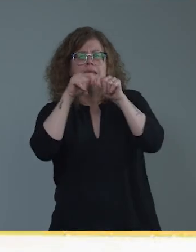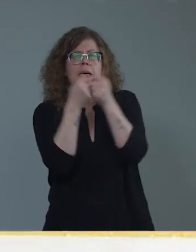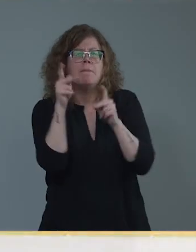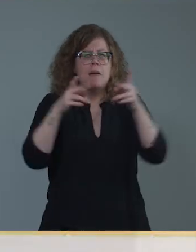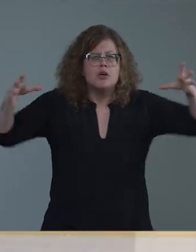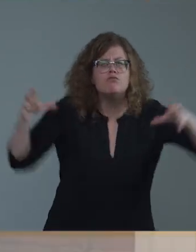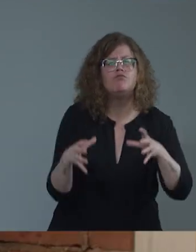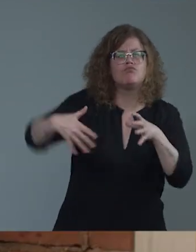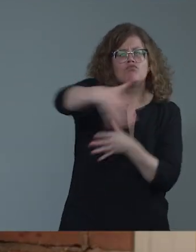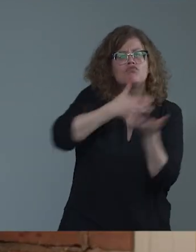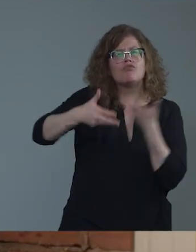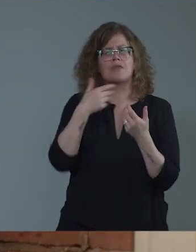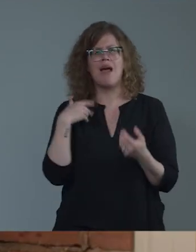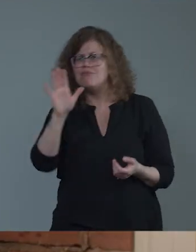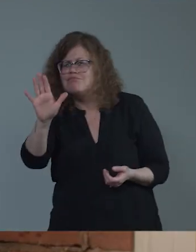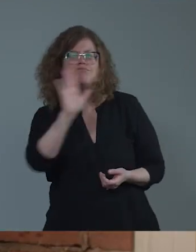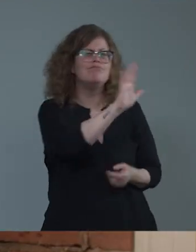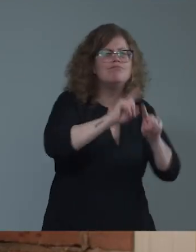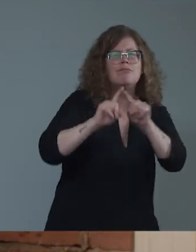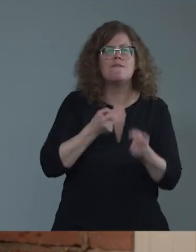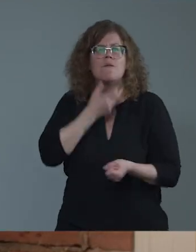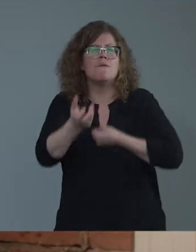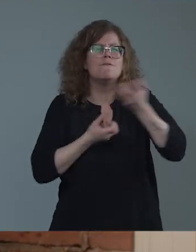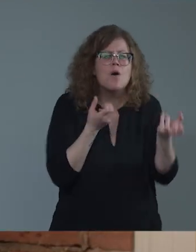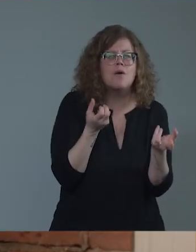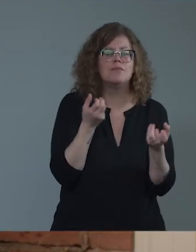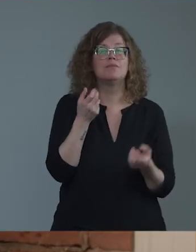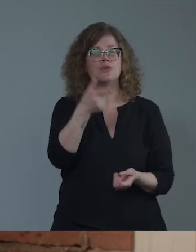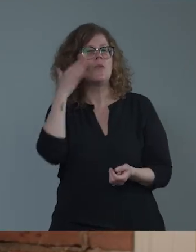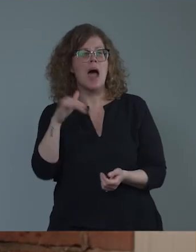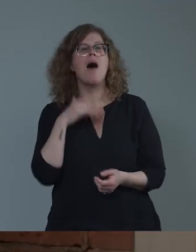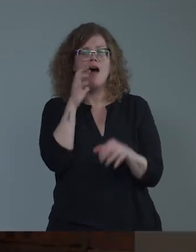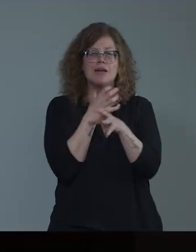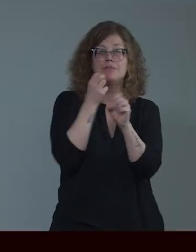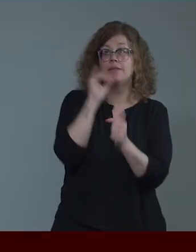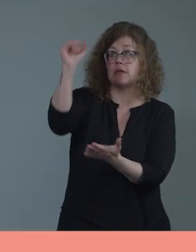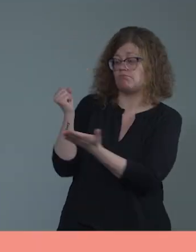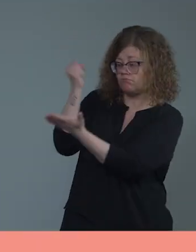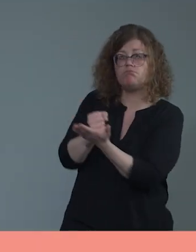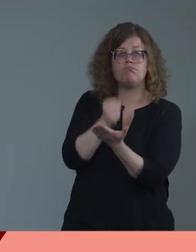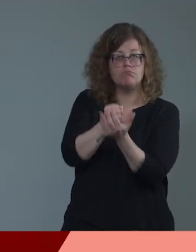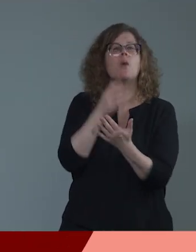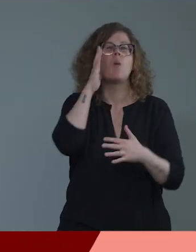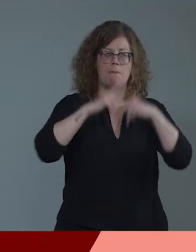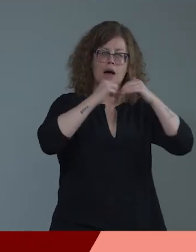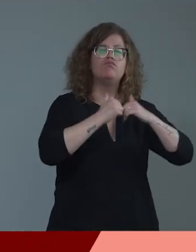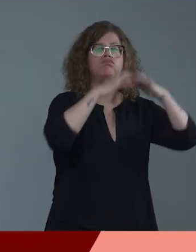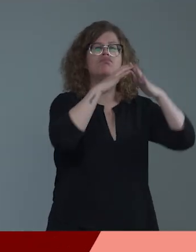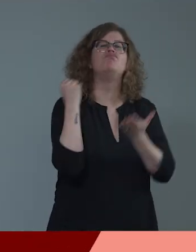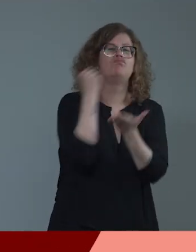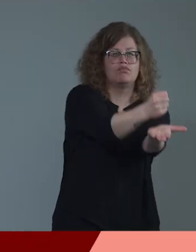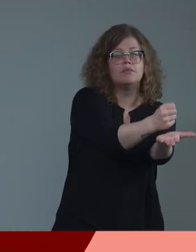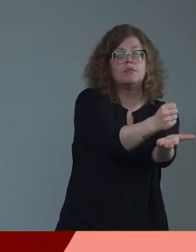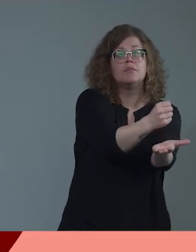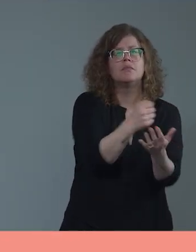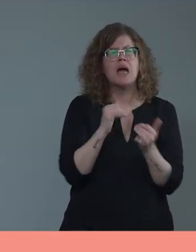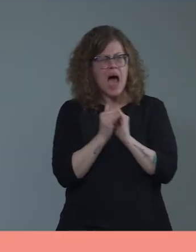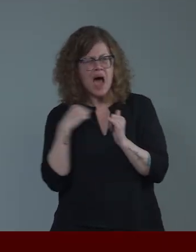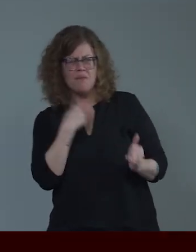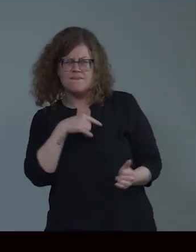what you need. You need a group of people who are there to support this idea and to make it happen.